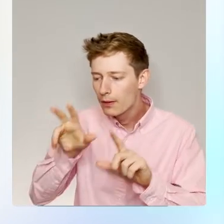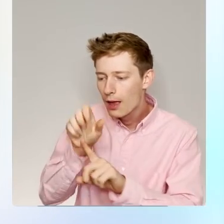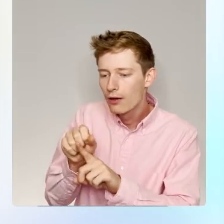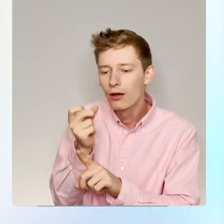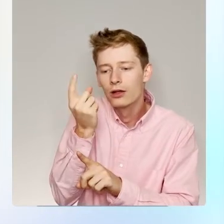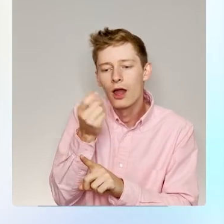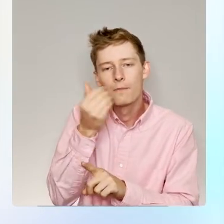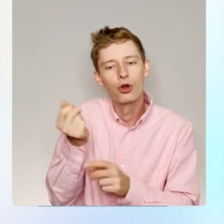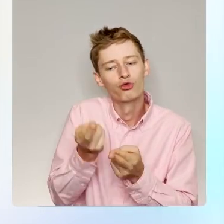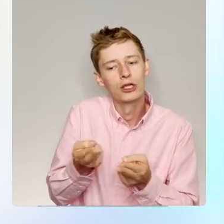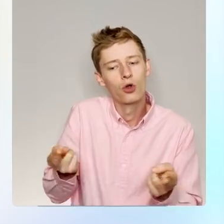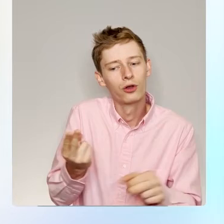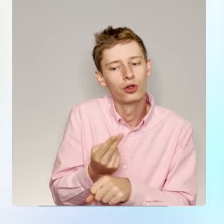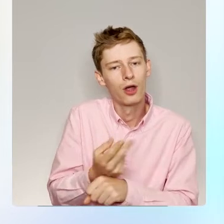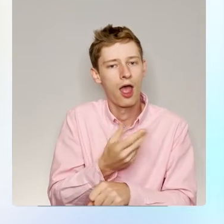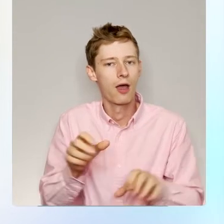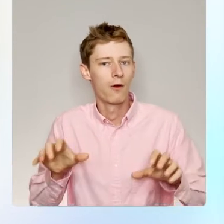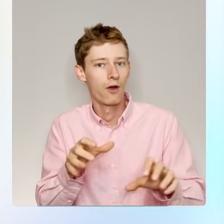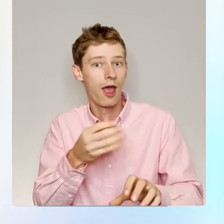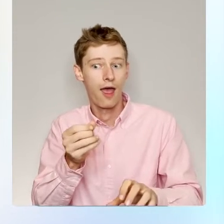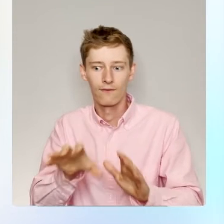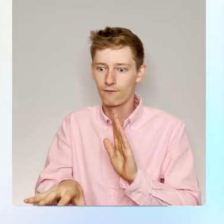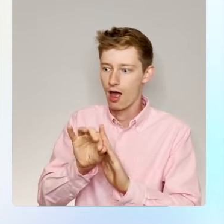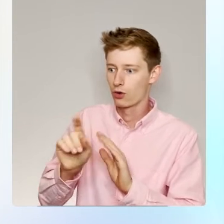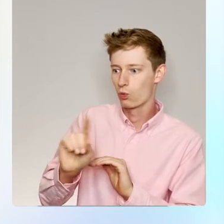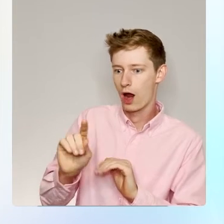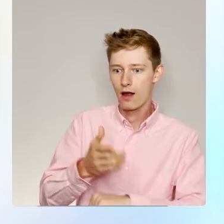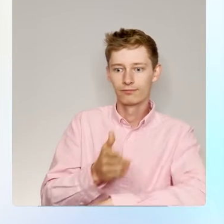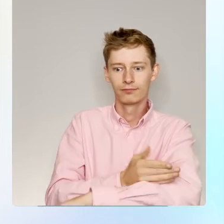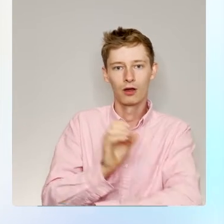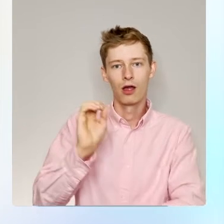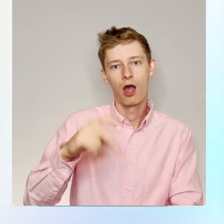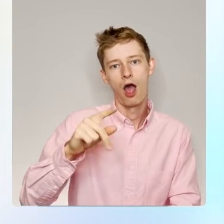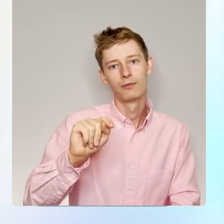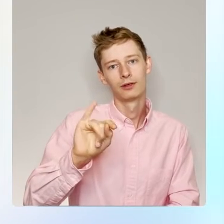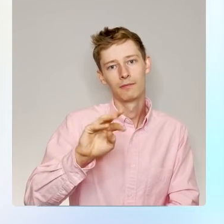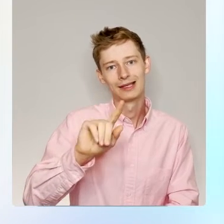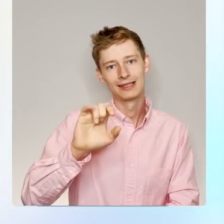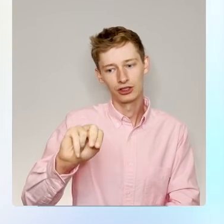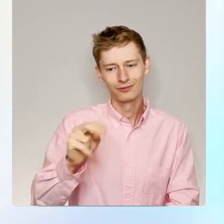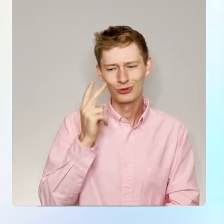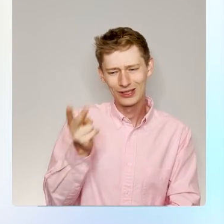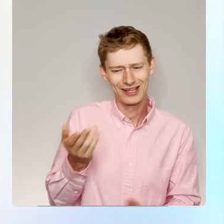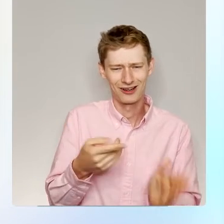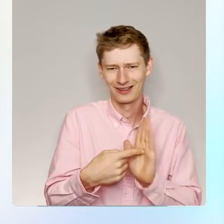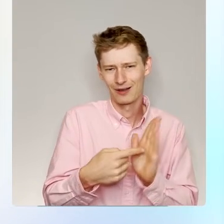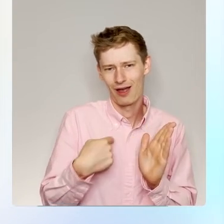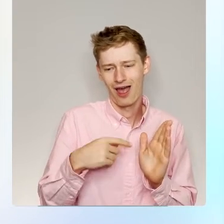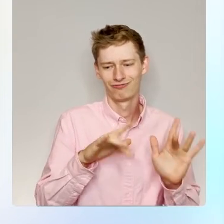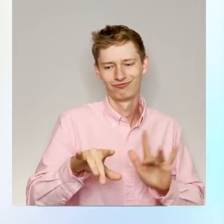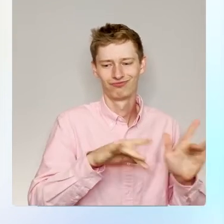to understand what the app is doing on your headset, but if you don't have a headset handy, the WebXR Emulator plugin is a useful tool